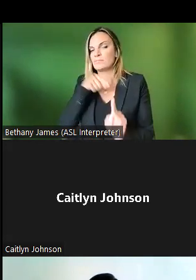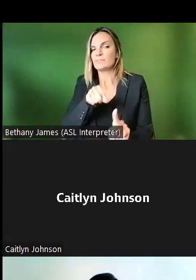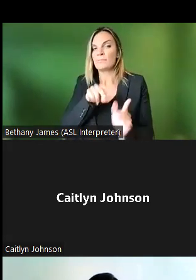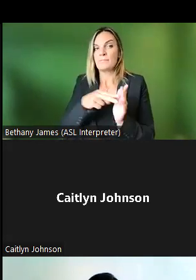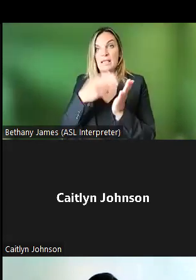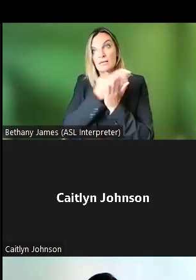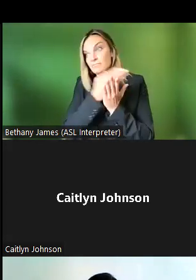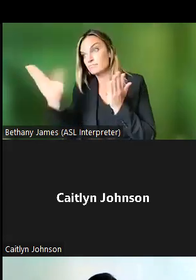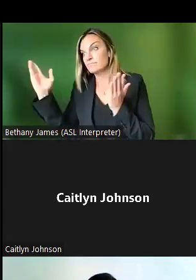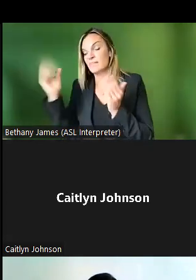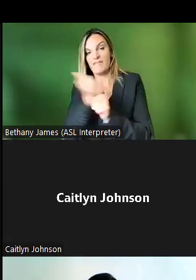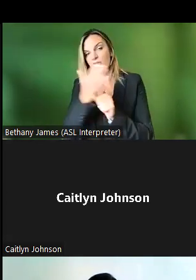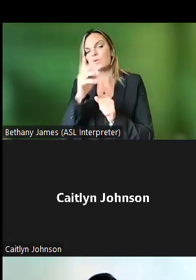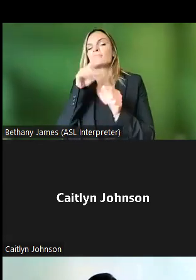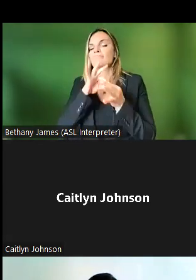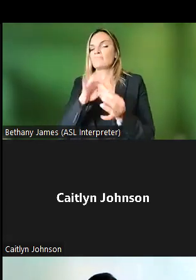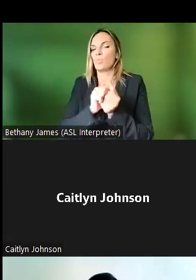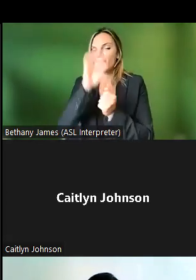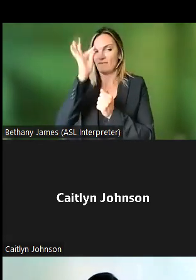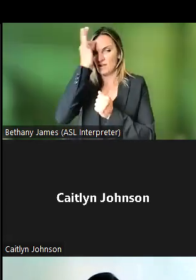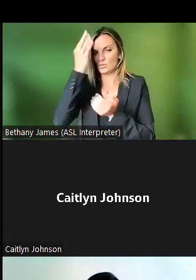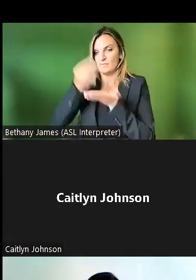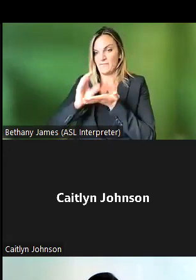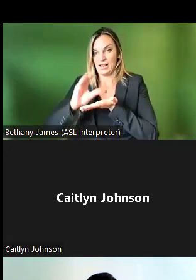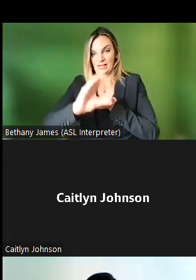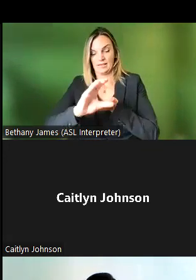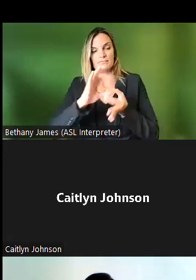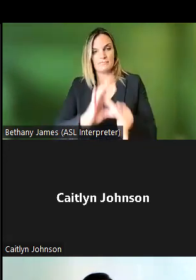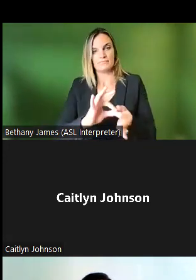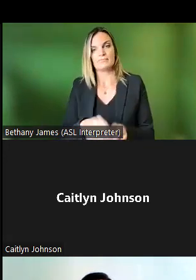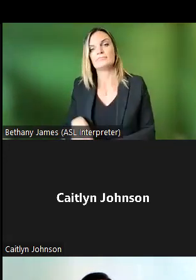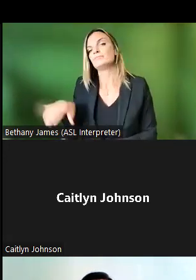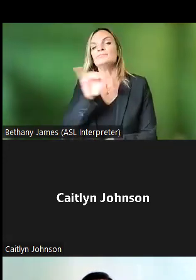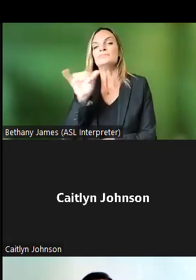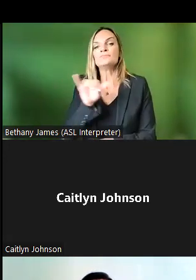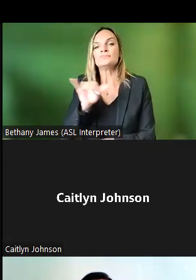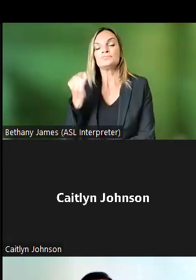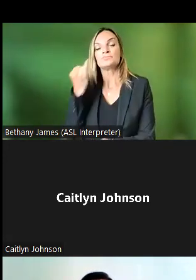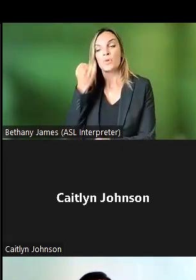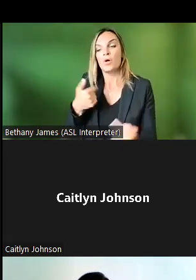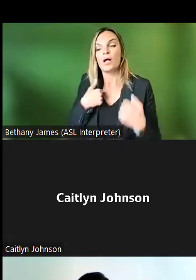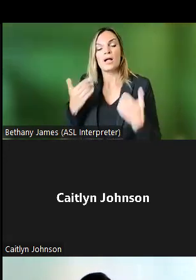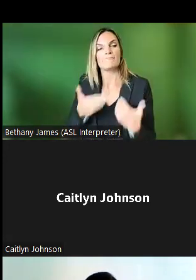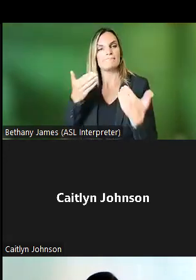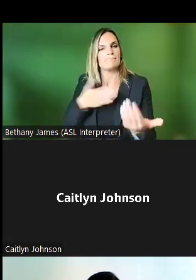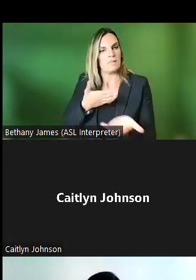It also has a provision that says you cannot retaliate against someone who exercises their right under the law.